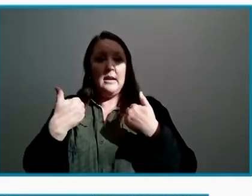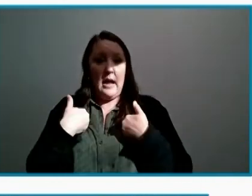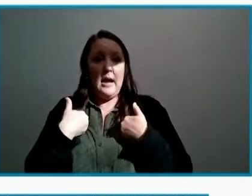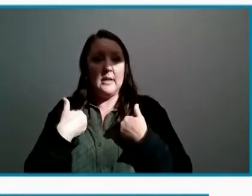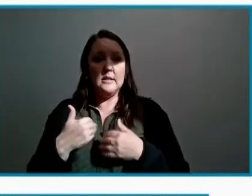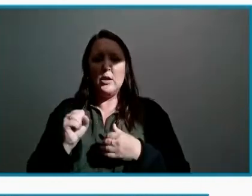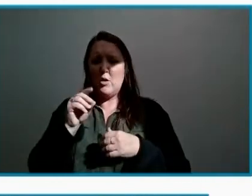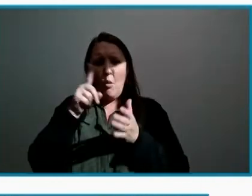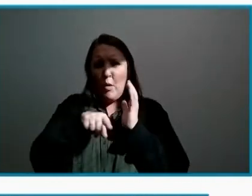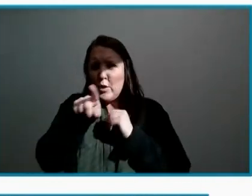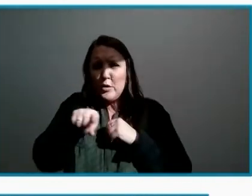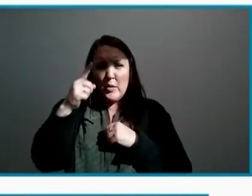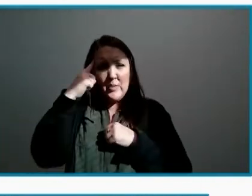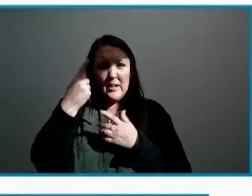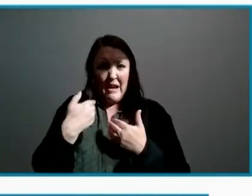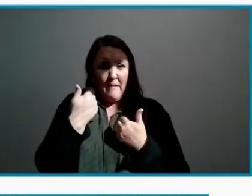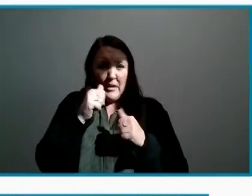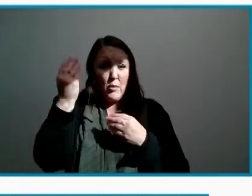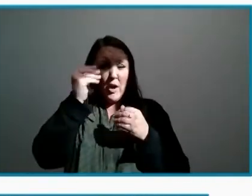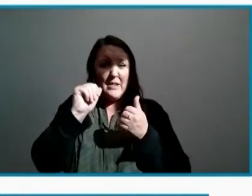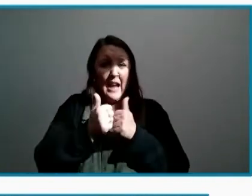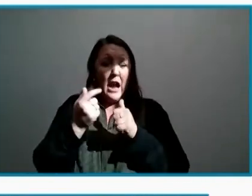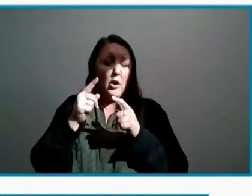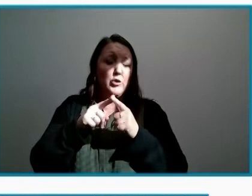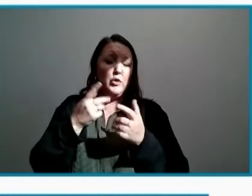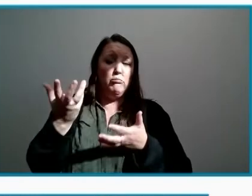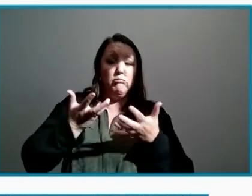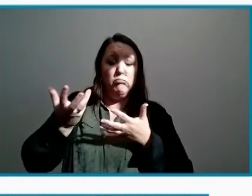any thoughts on how you message that and how you really build the case?